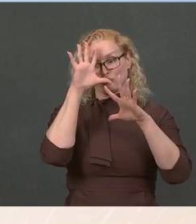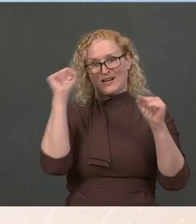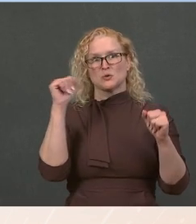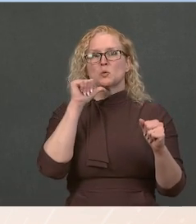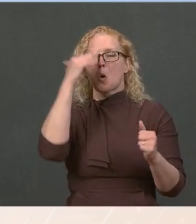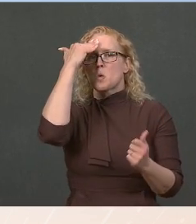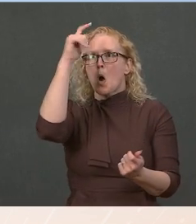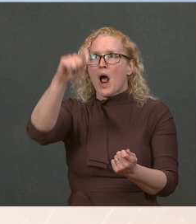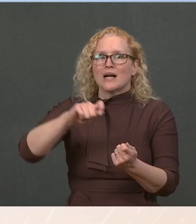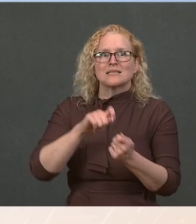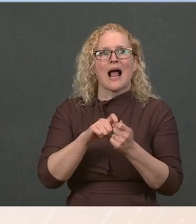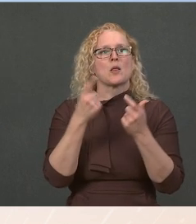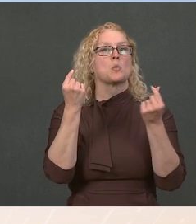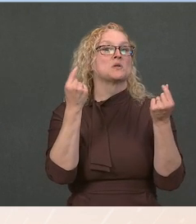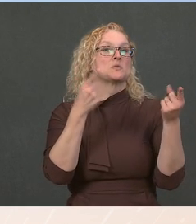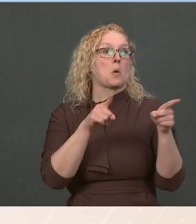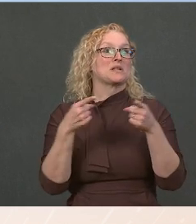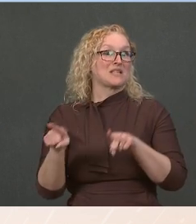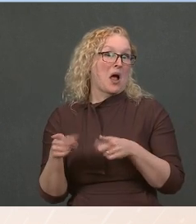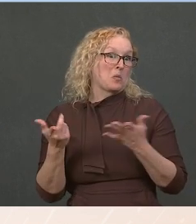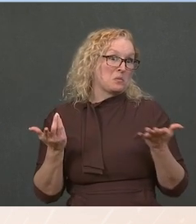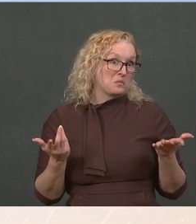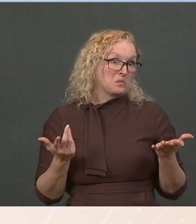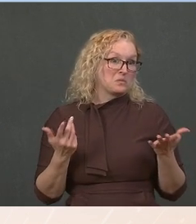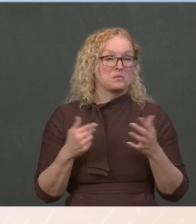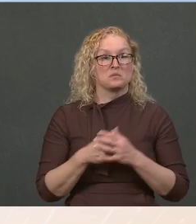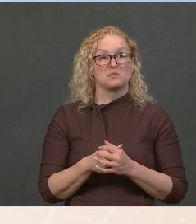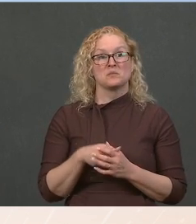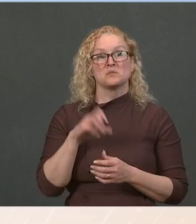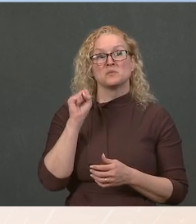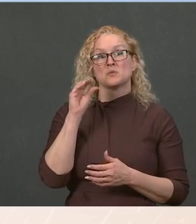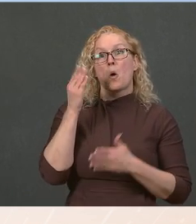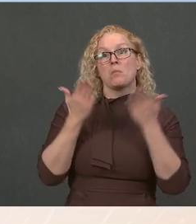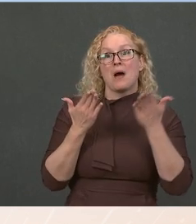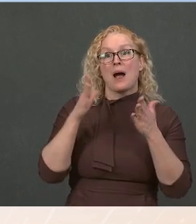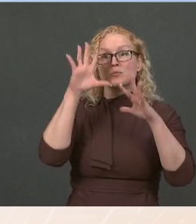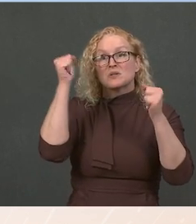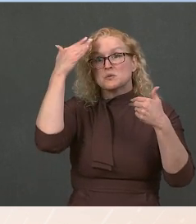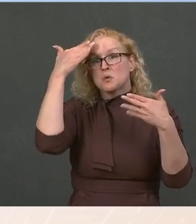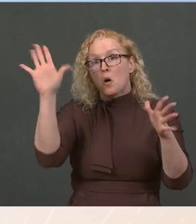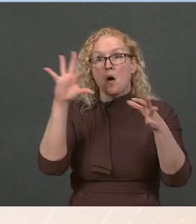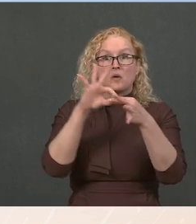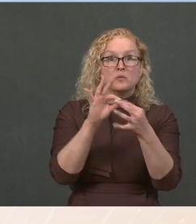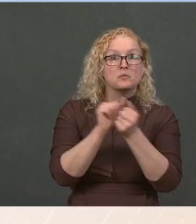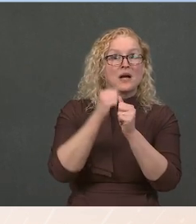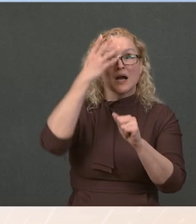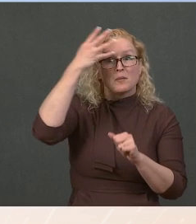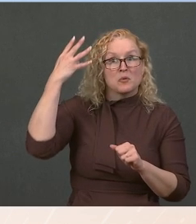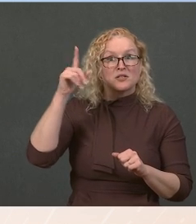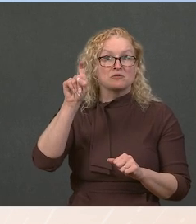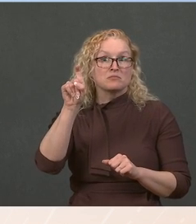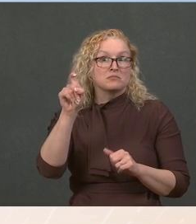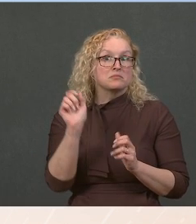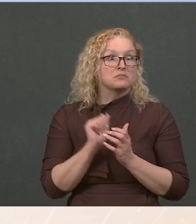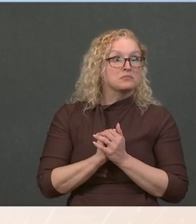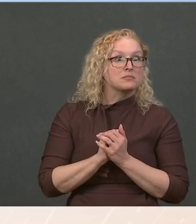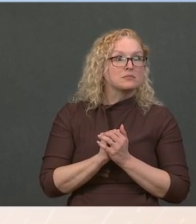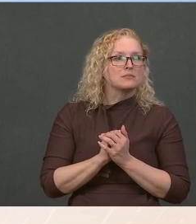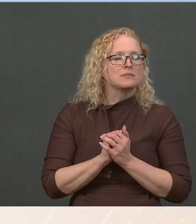about immigration policymaking? Ms. Jean-Pierre: Again, Peter, the President was asked -- you asked him a question -- a direct question, and he was answering it.